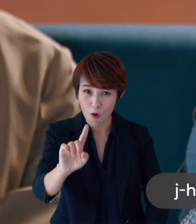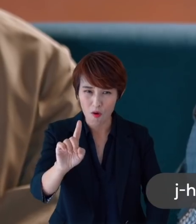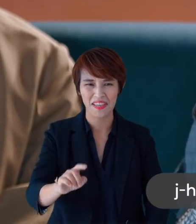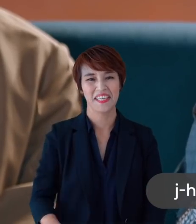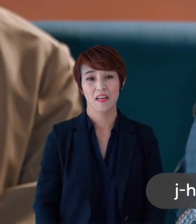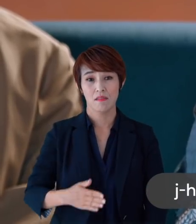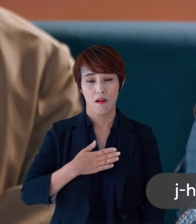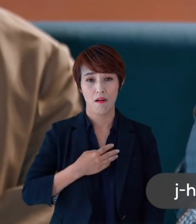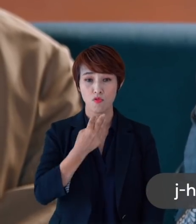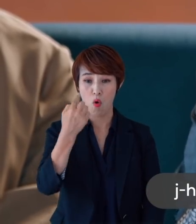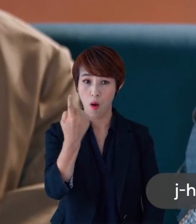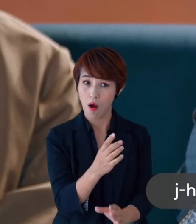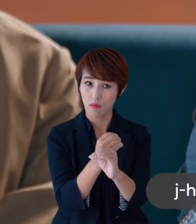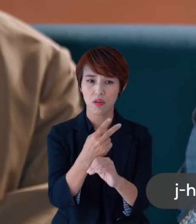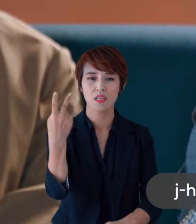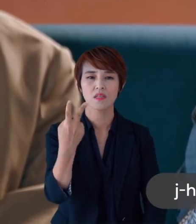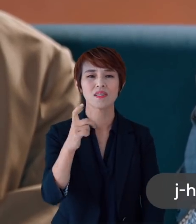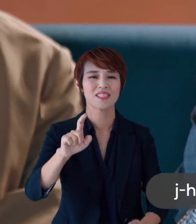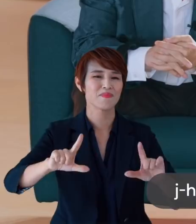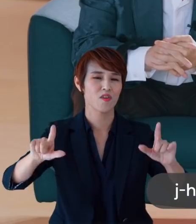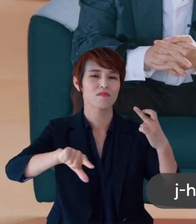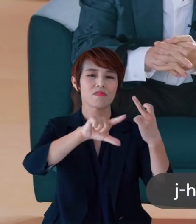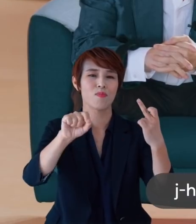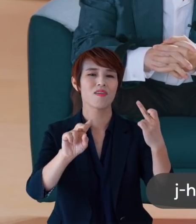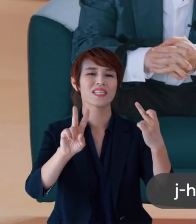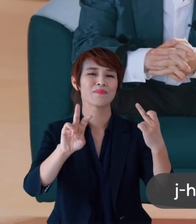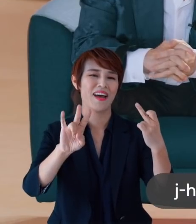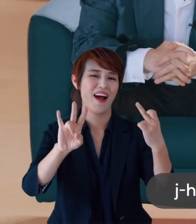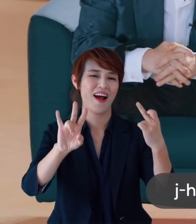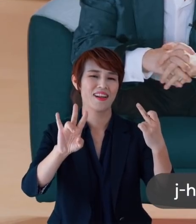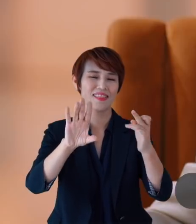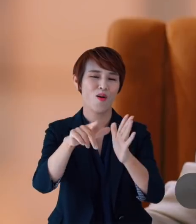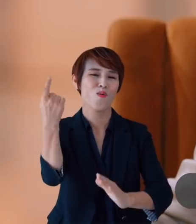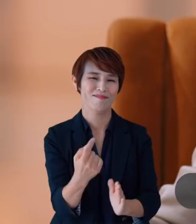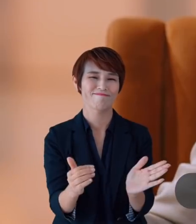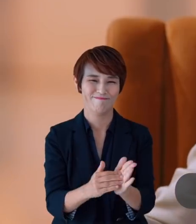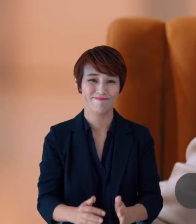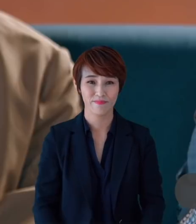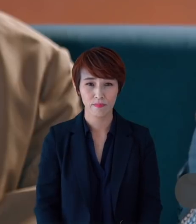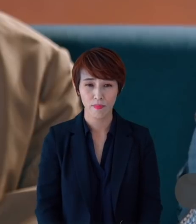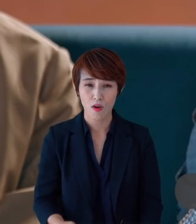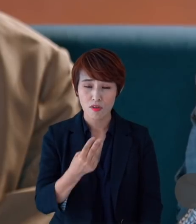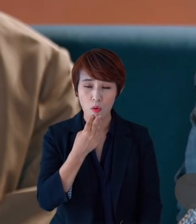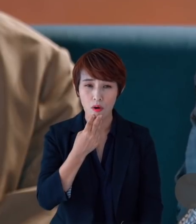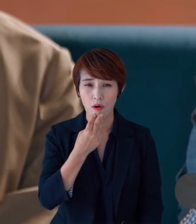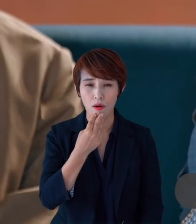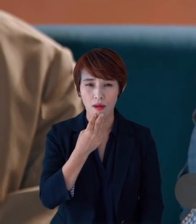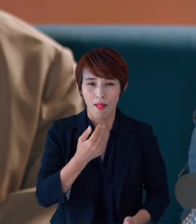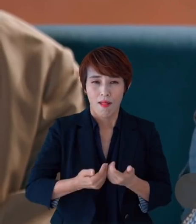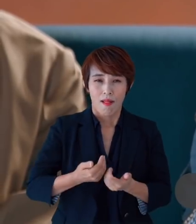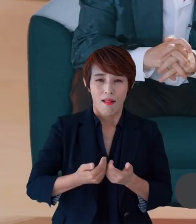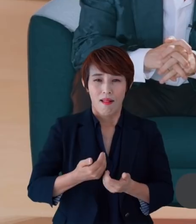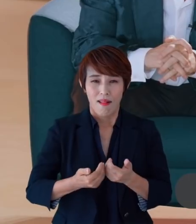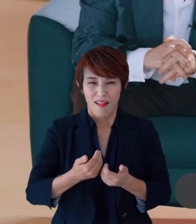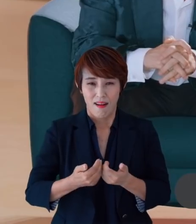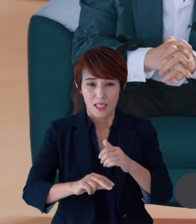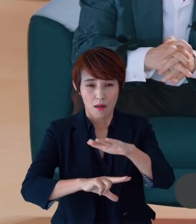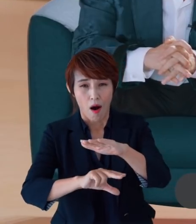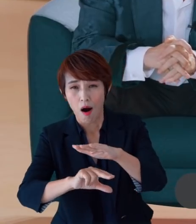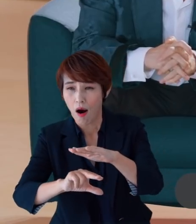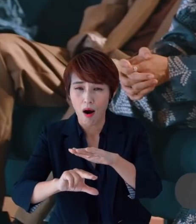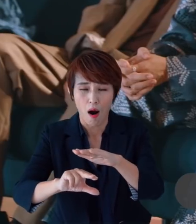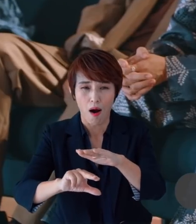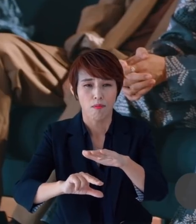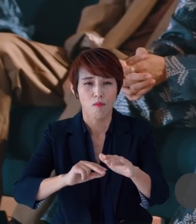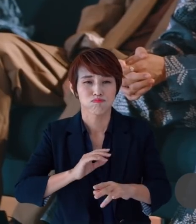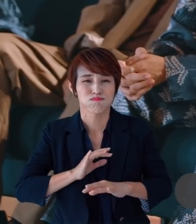j-hope: For me, as a lot of people may already know, I came on December 24, 2010, on Christmas Eve. Back then I was not familiar with Seoul and was very scared of the subway.